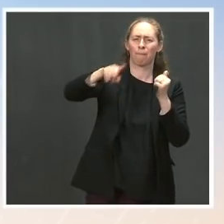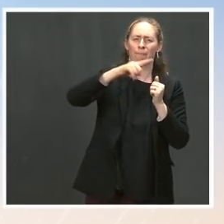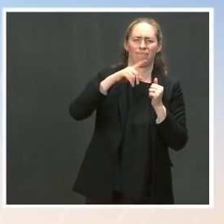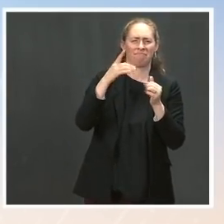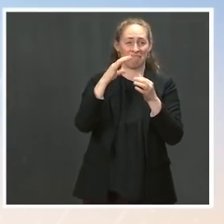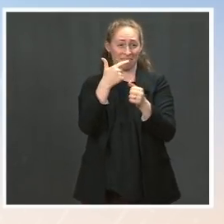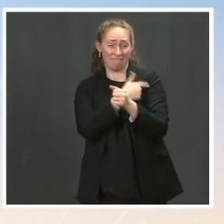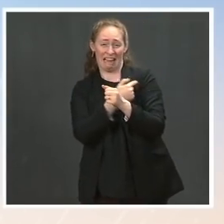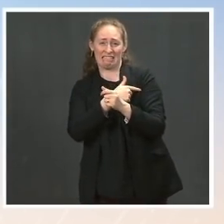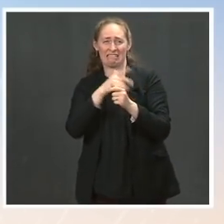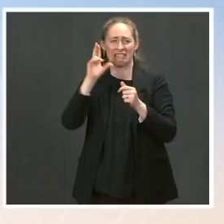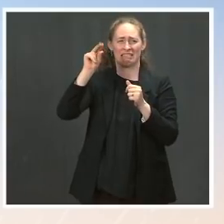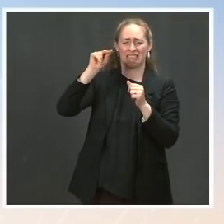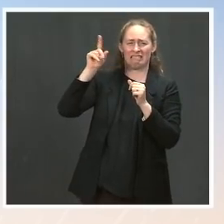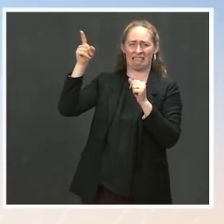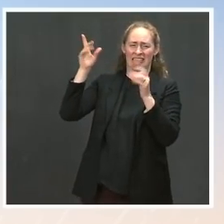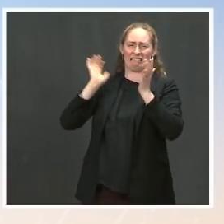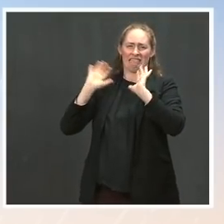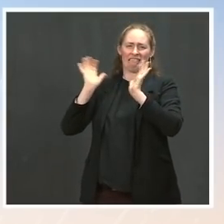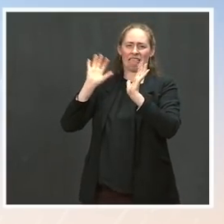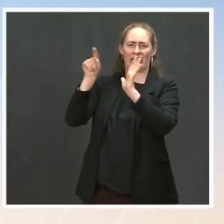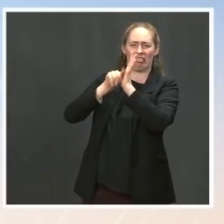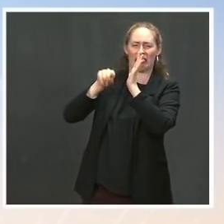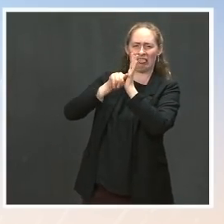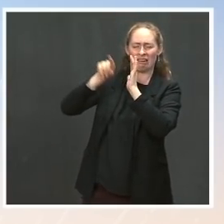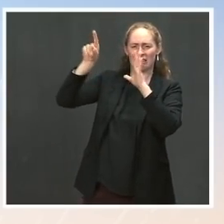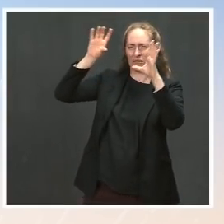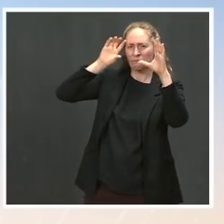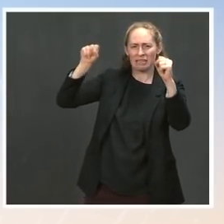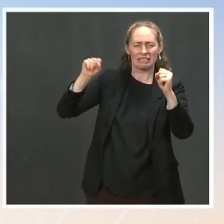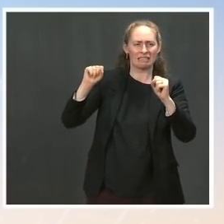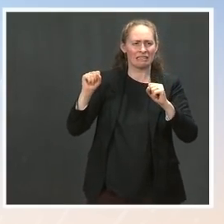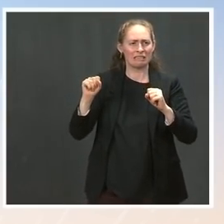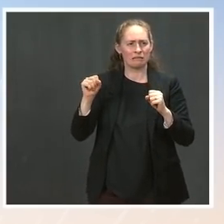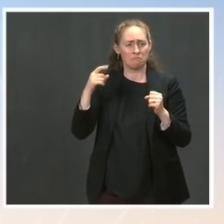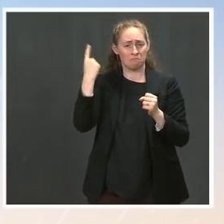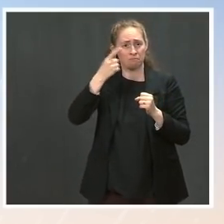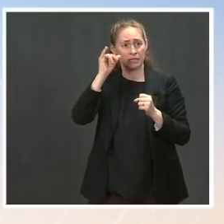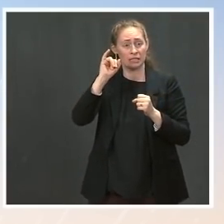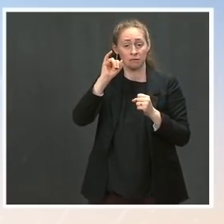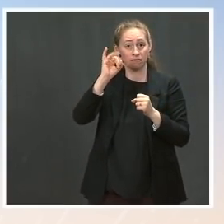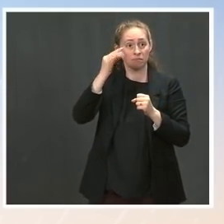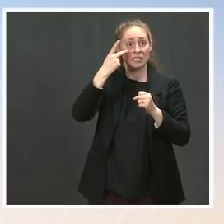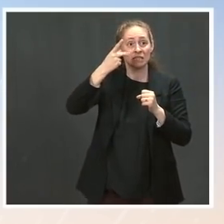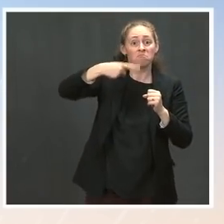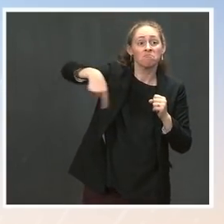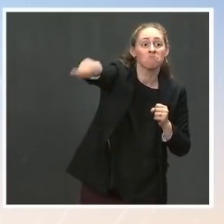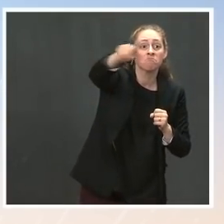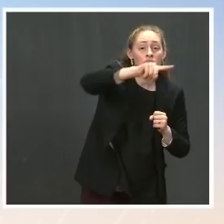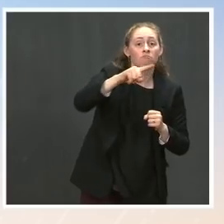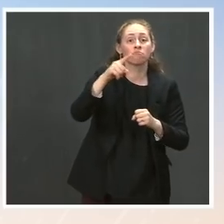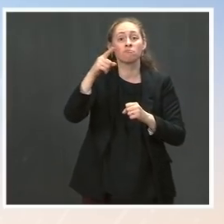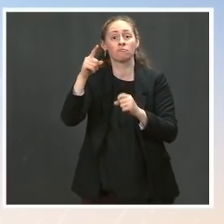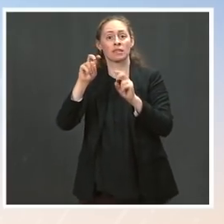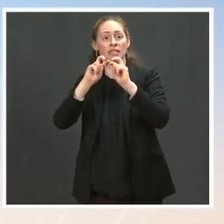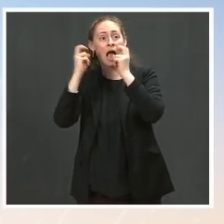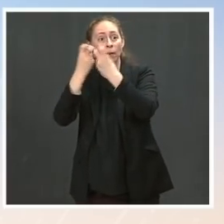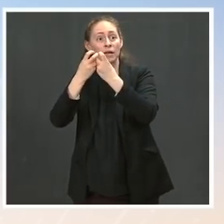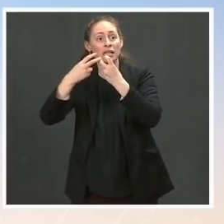for partisan reasons or otherwise -- to see vaccinated people in the Cabinet or the President continuing to wear masks around each other,